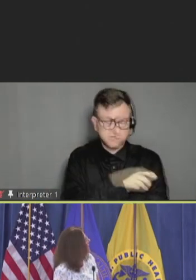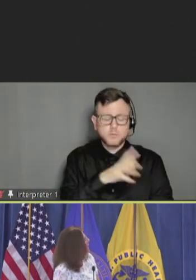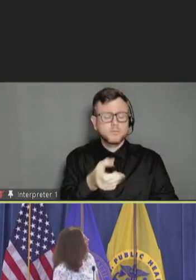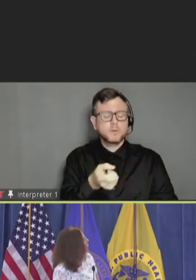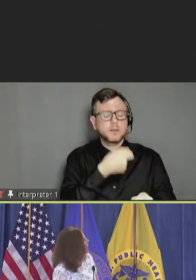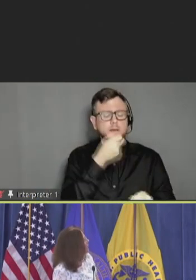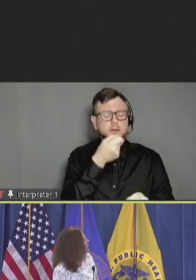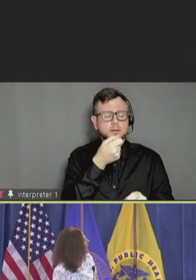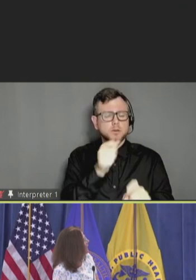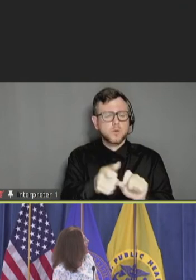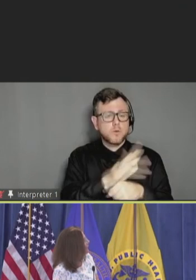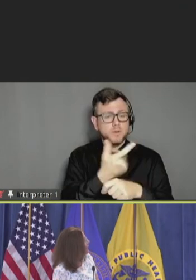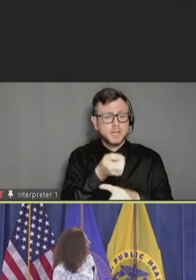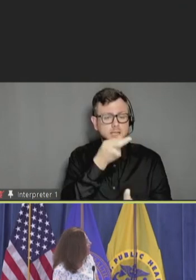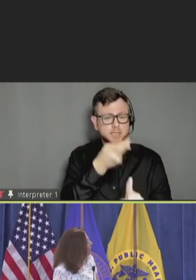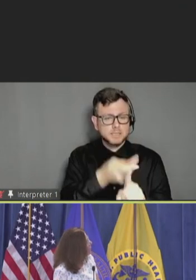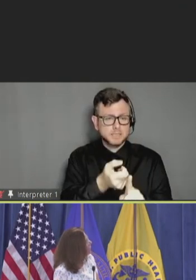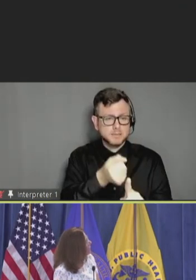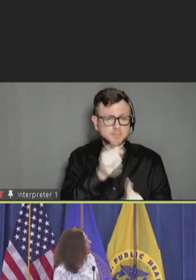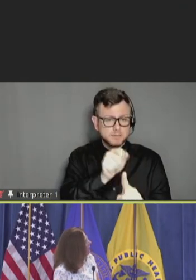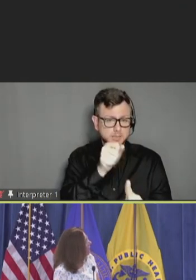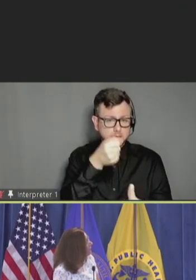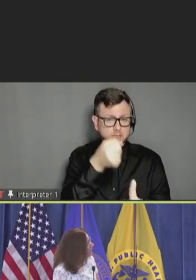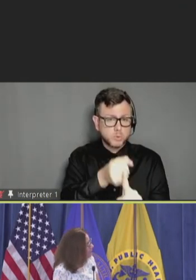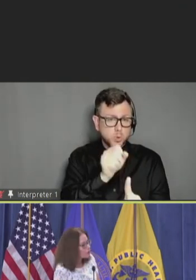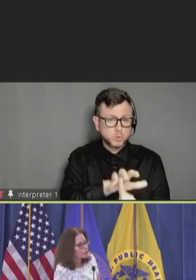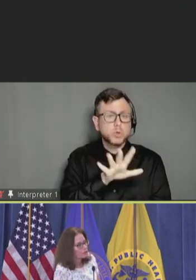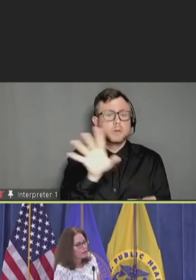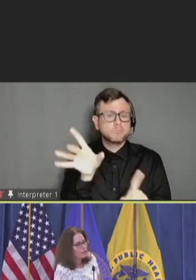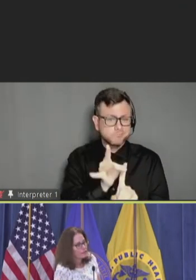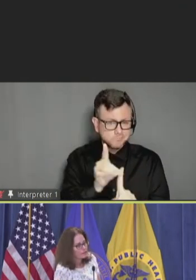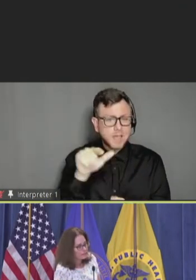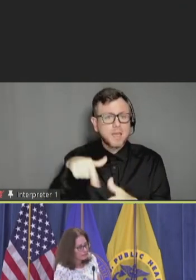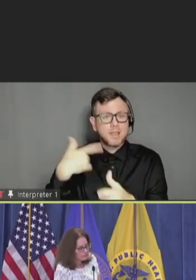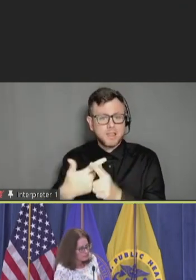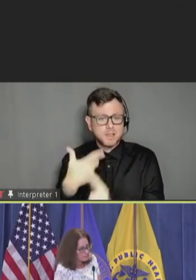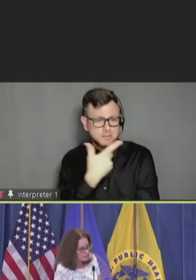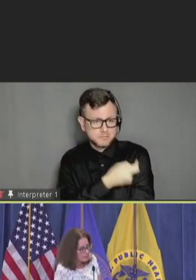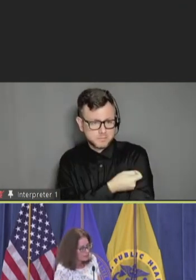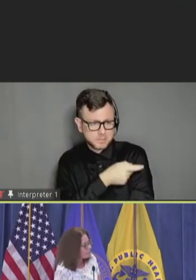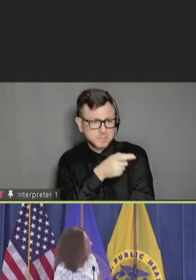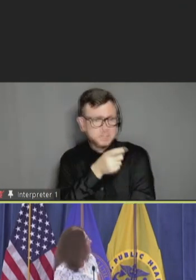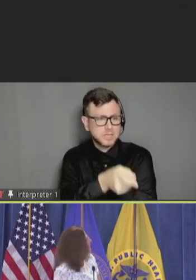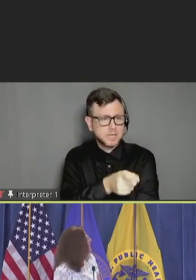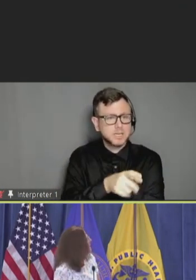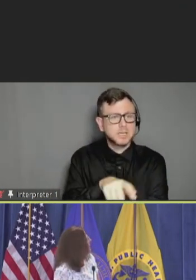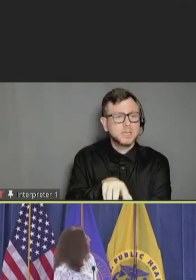20 percent had vaccination then infection then the diagnosis.